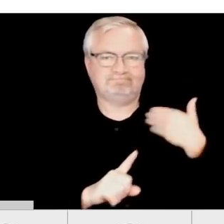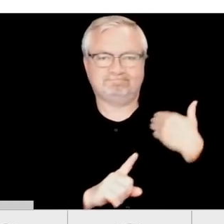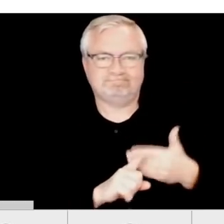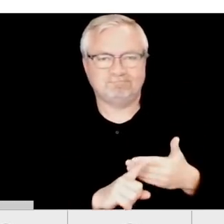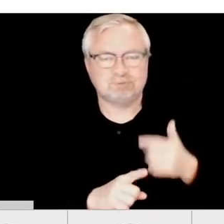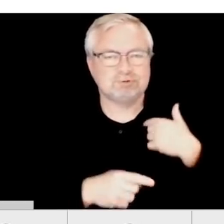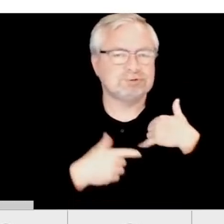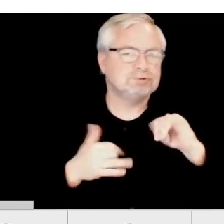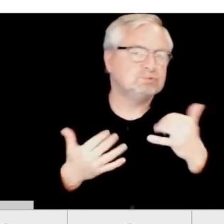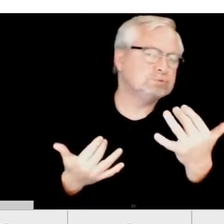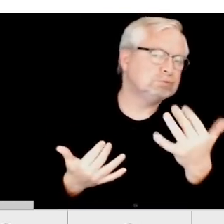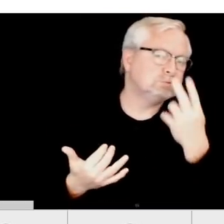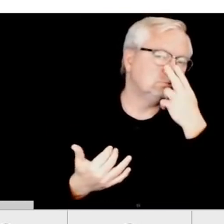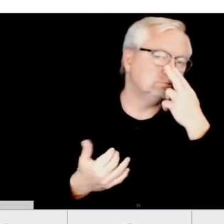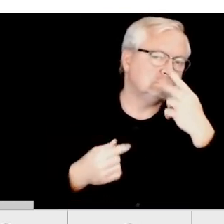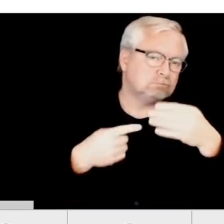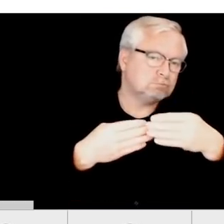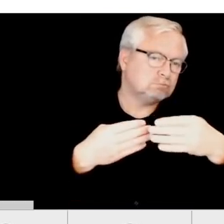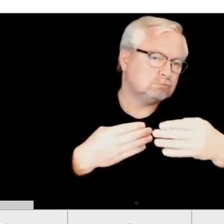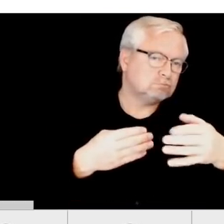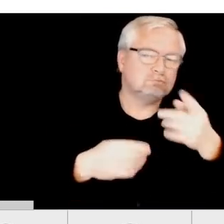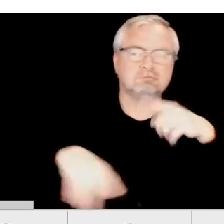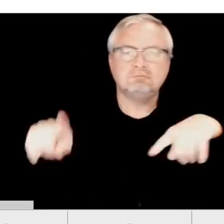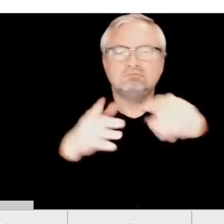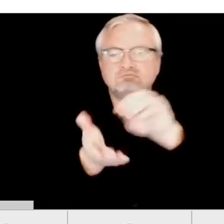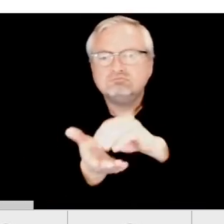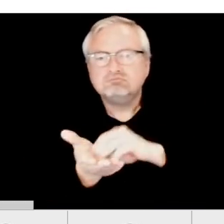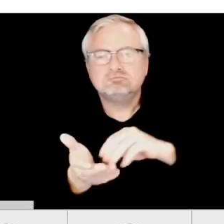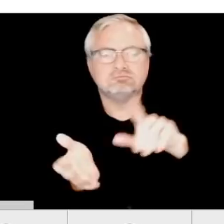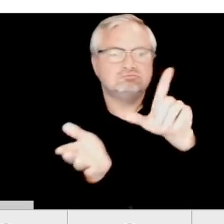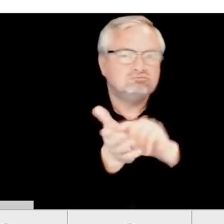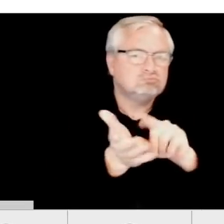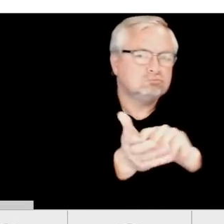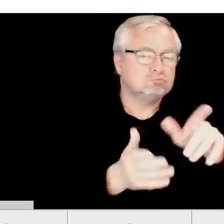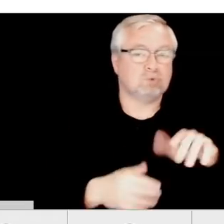The same is true for a second study from the New York City area where about